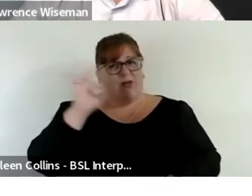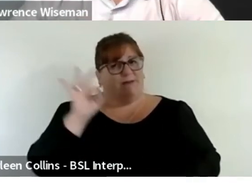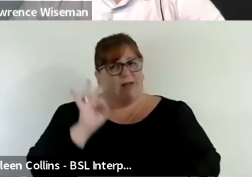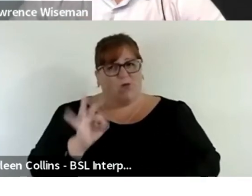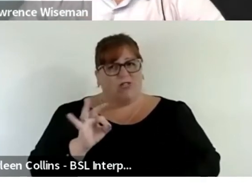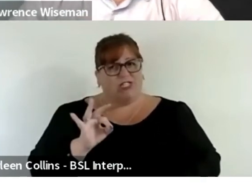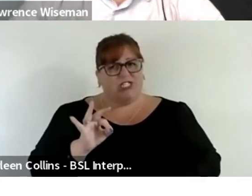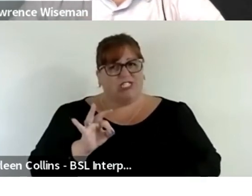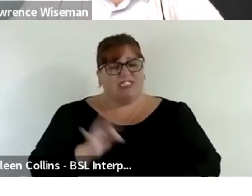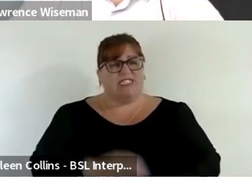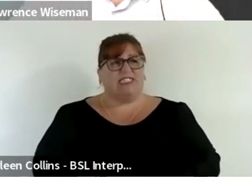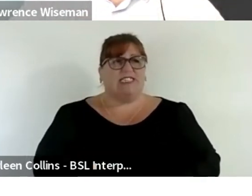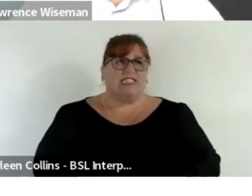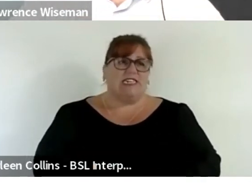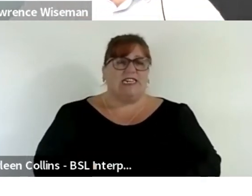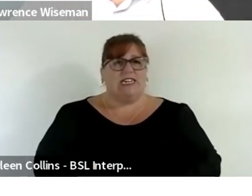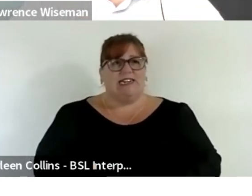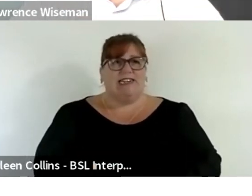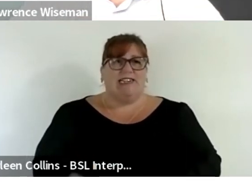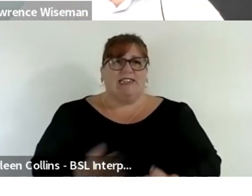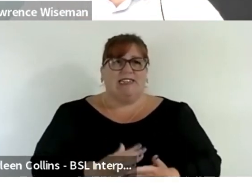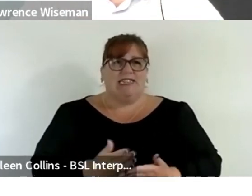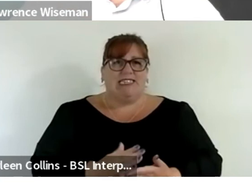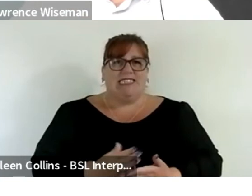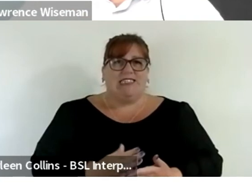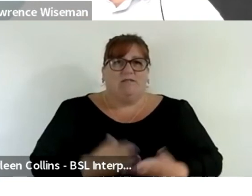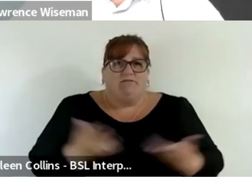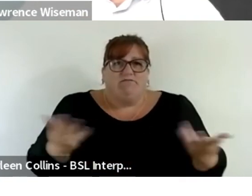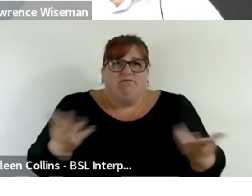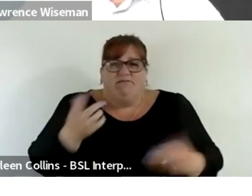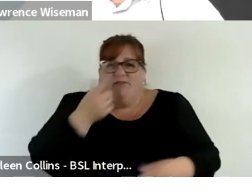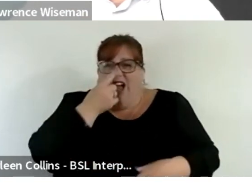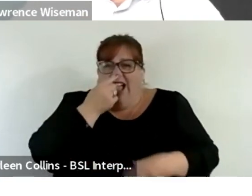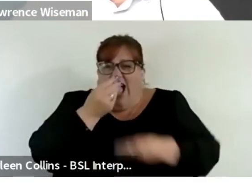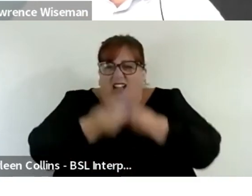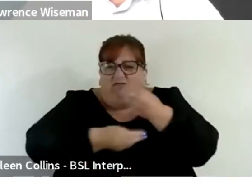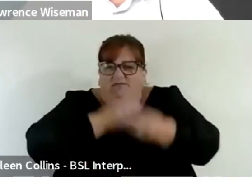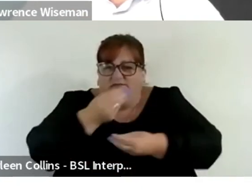I can - all I can possibly do is reflect on my own experience and the workplace that is I have seen.